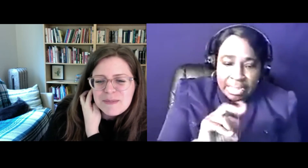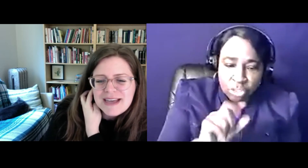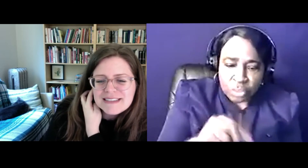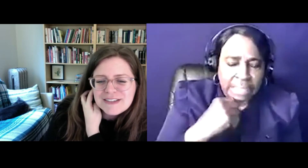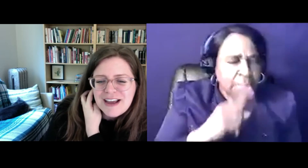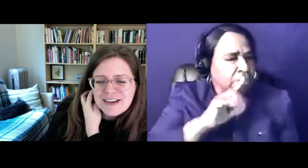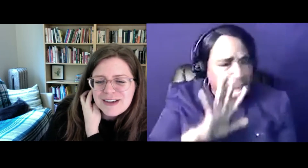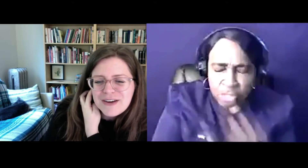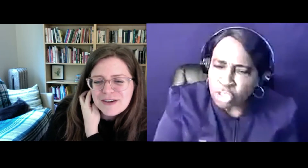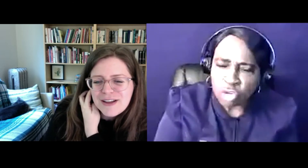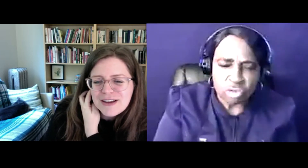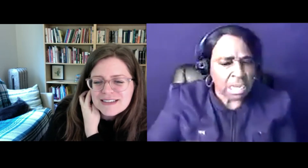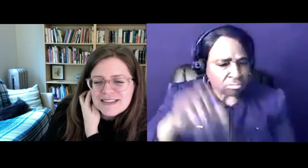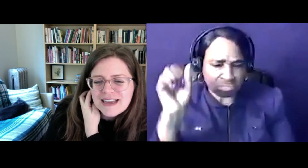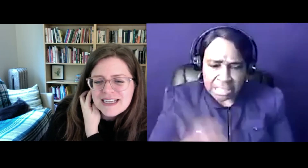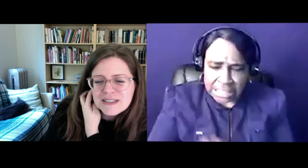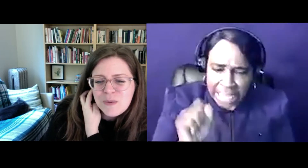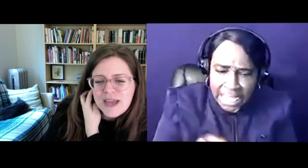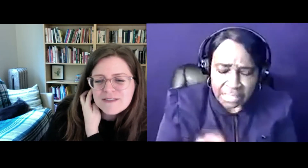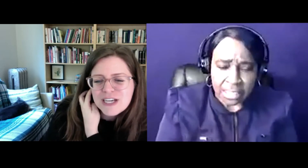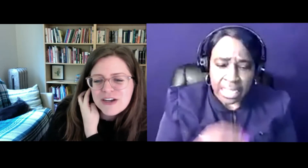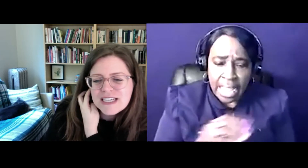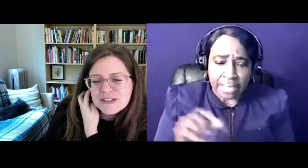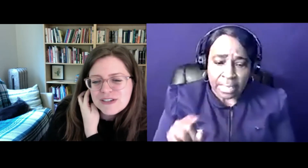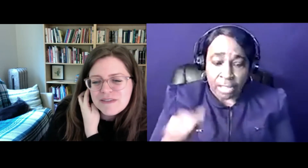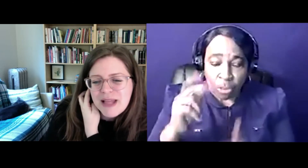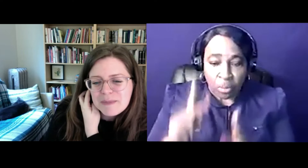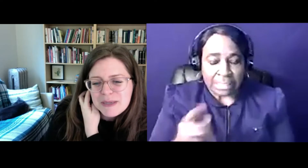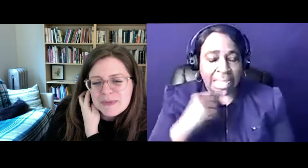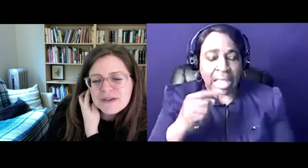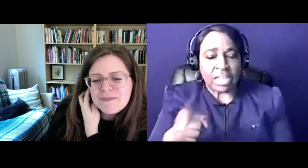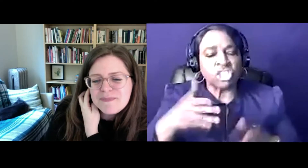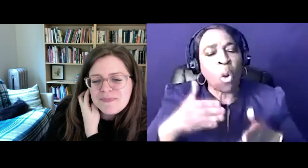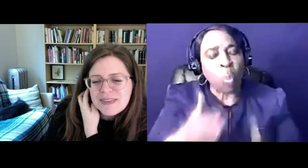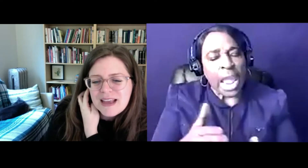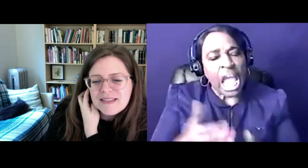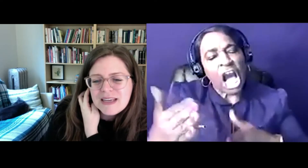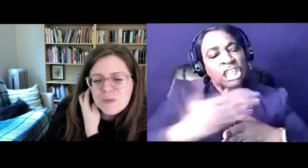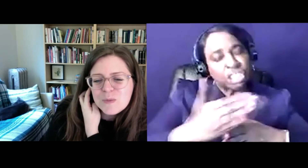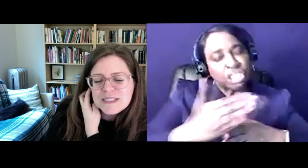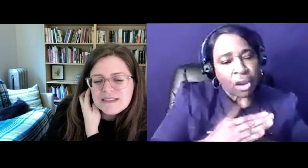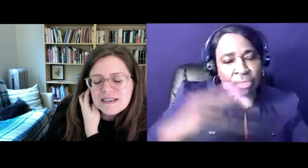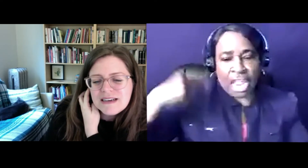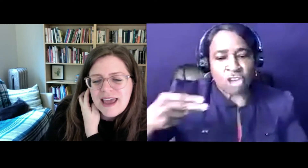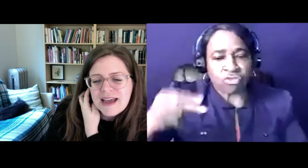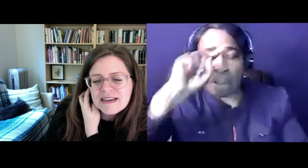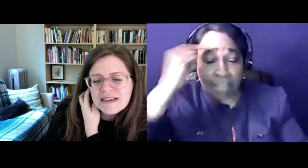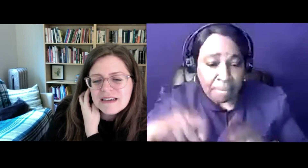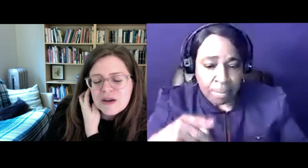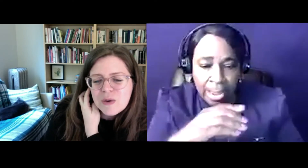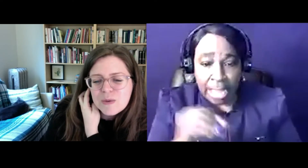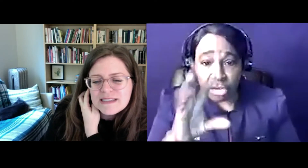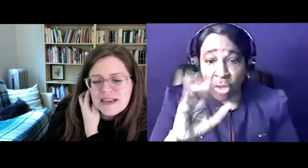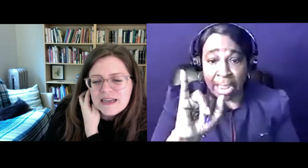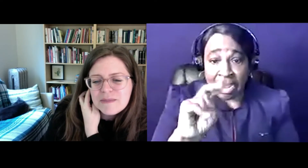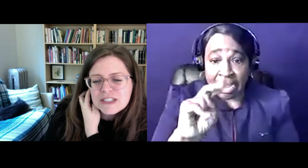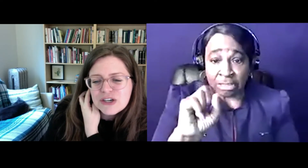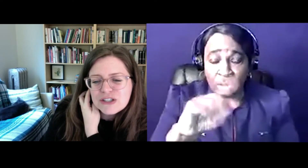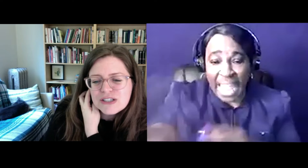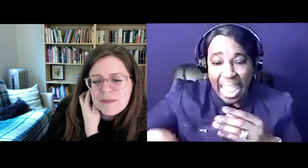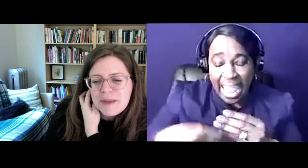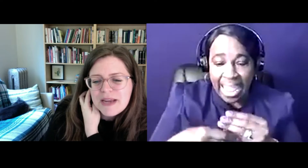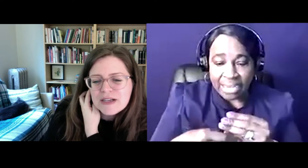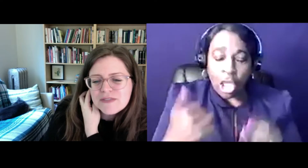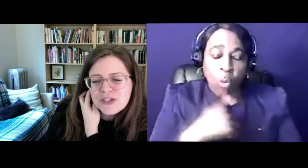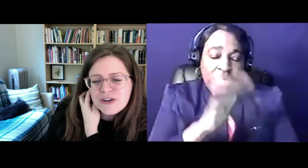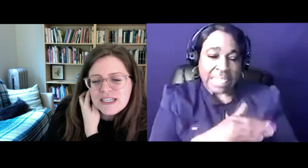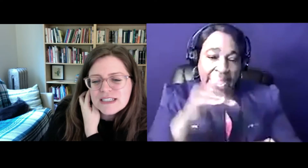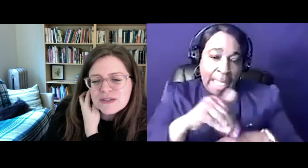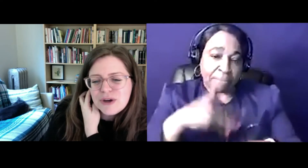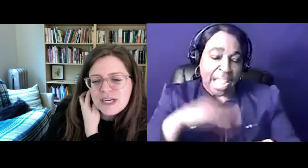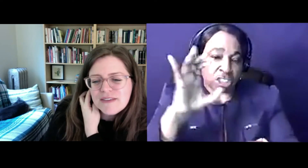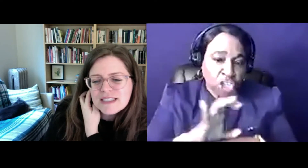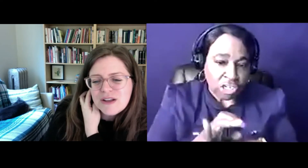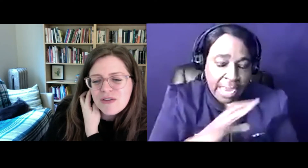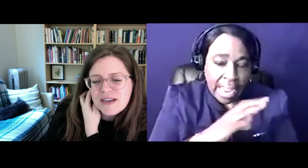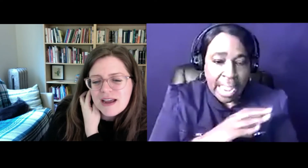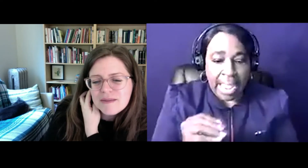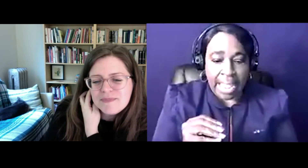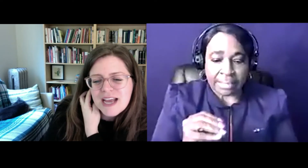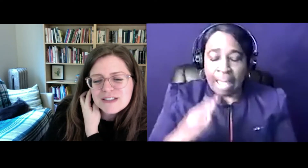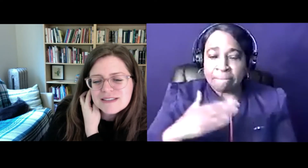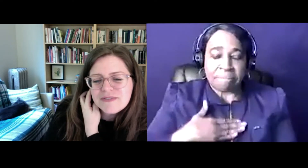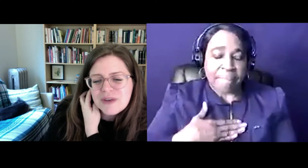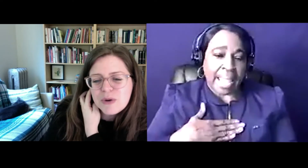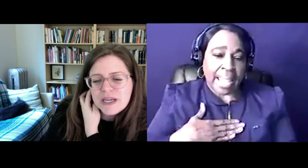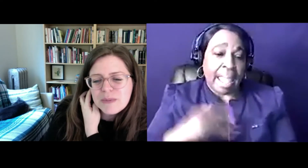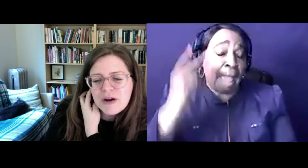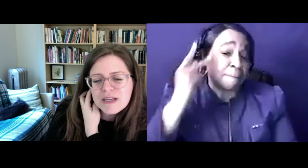Pastor Dr. Carol Clark said, "It's a way of sharing history of Black people." And then Winston added, "We sing it in my church and at my parents' fraternity and sorority events all the time, not just in February, but all year."